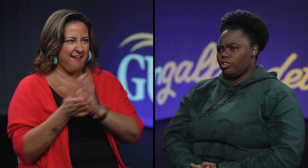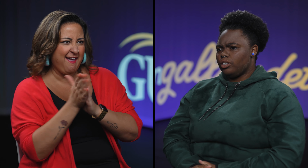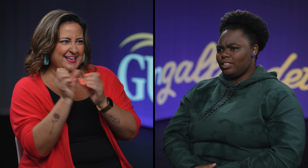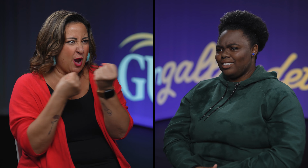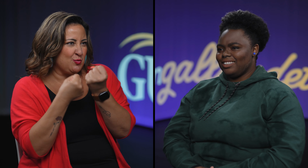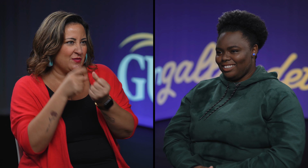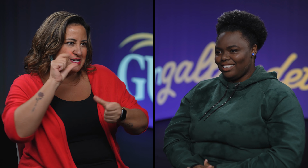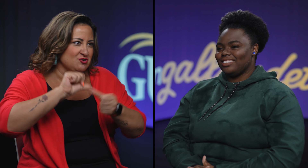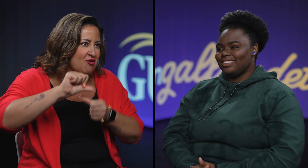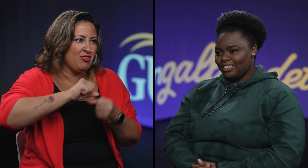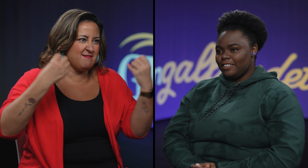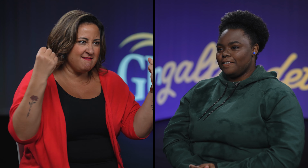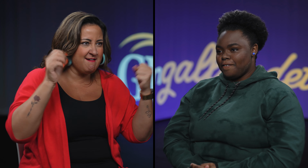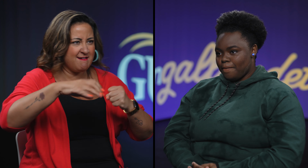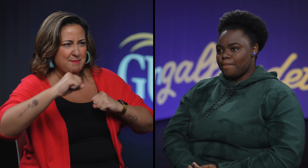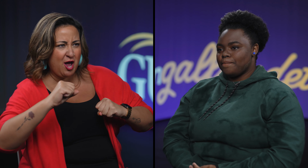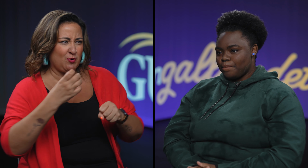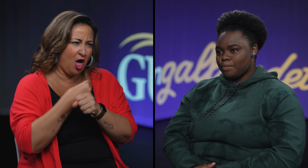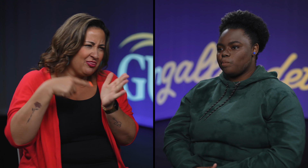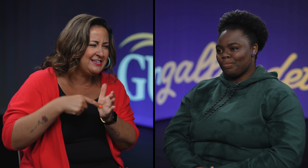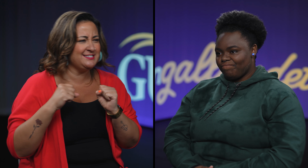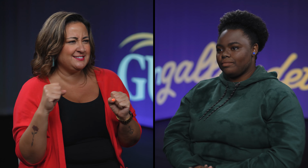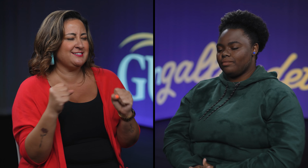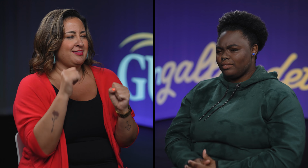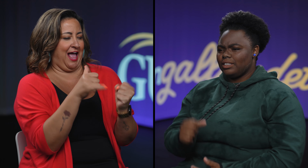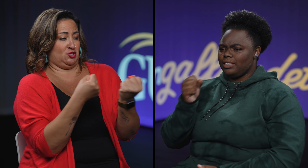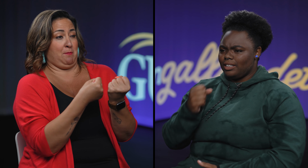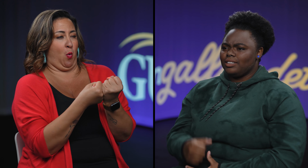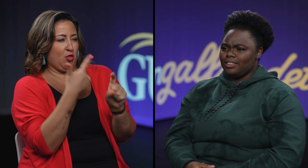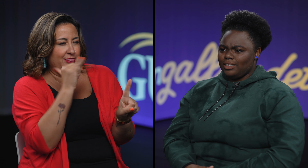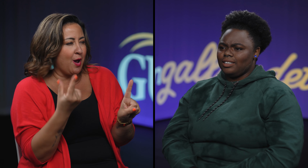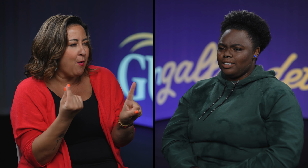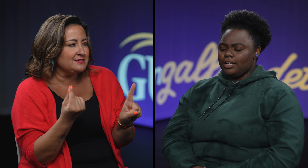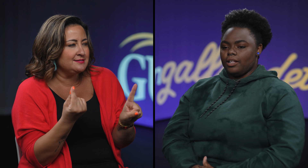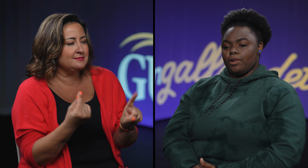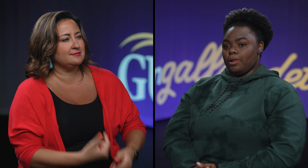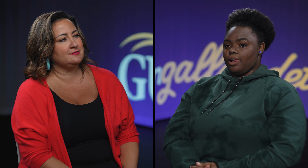Being able to root for each other and sign to each other and be encouraging …..what does that support look like?